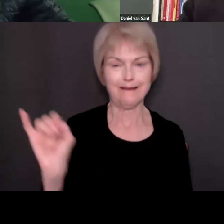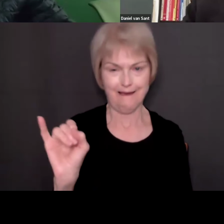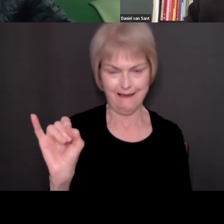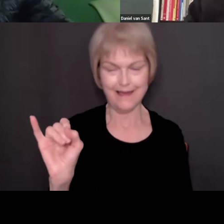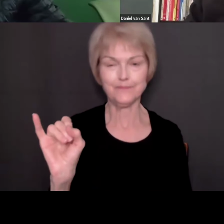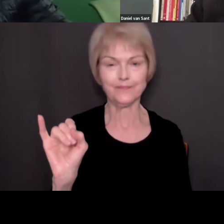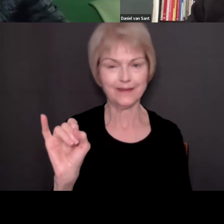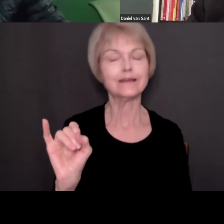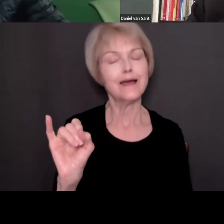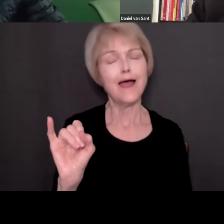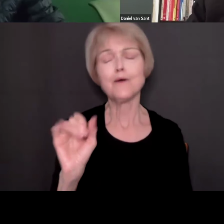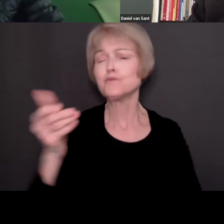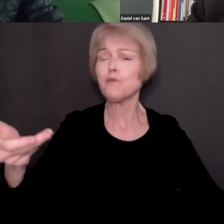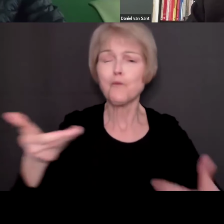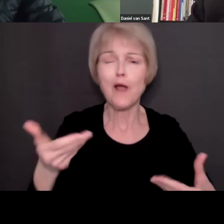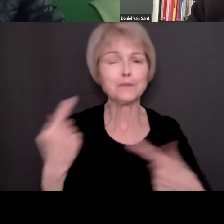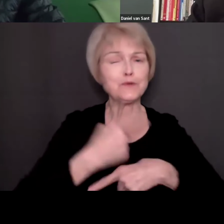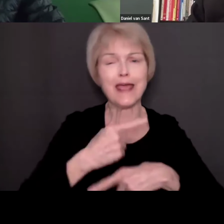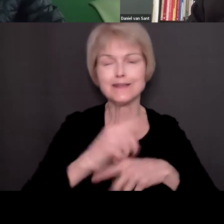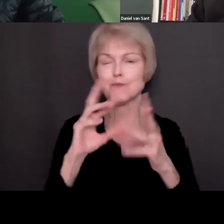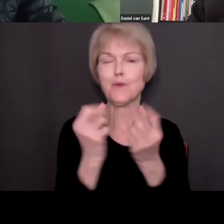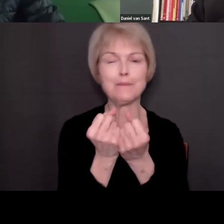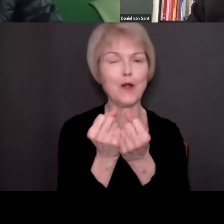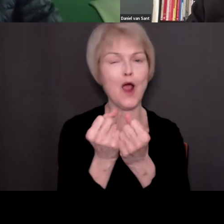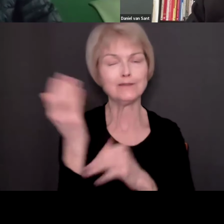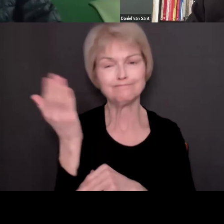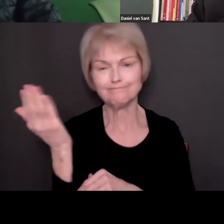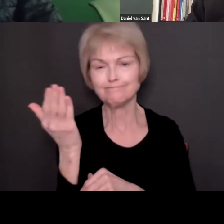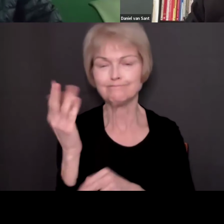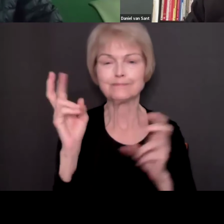I want to warmly welcome you to today's webinar titled Funding Inclusion,